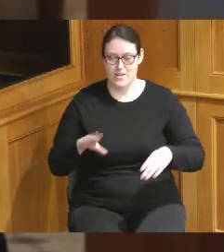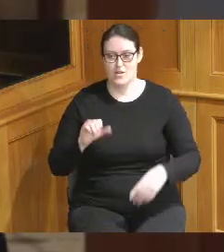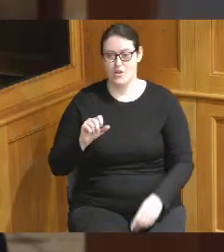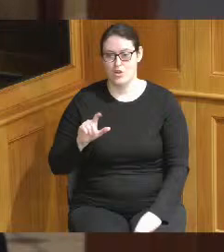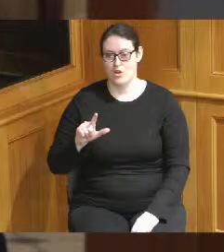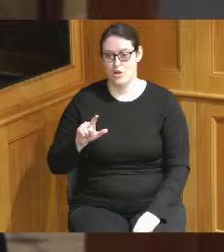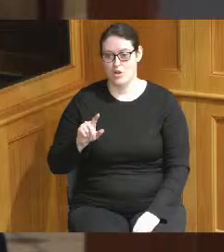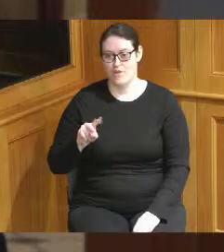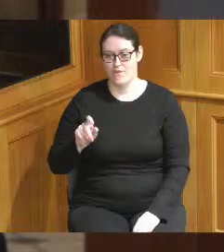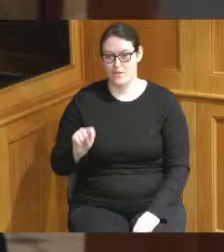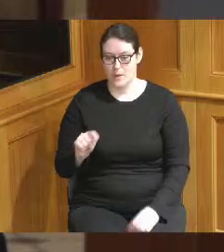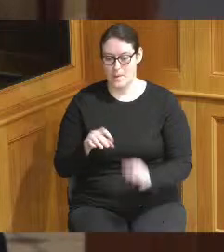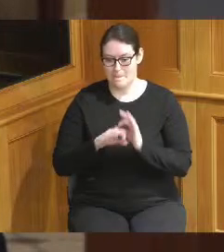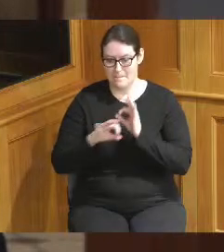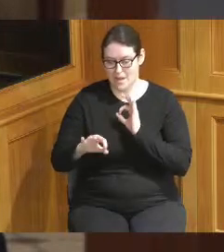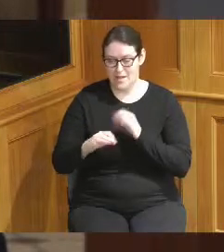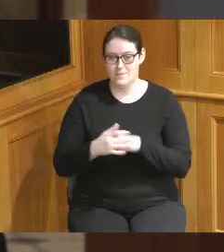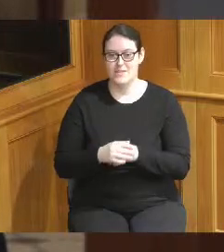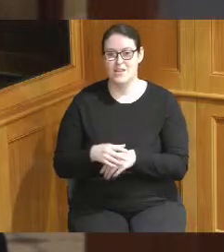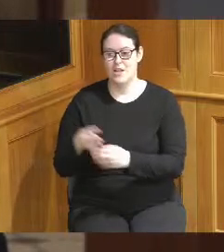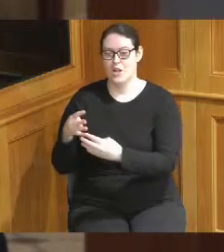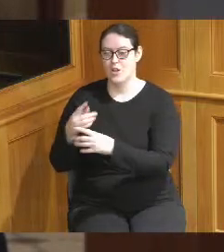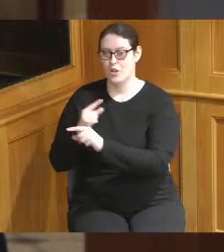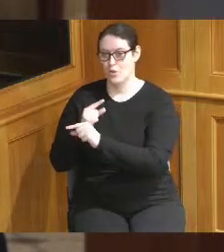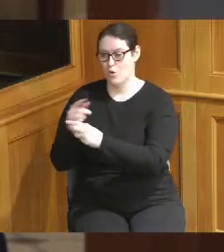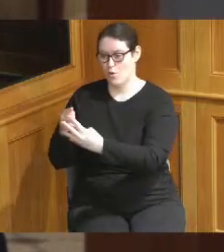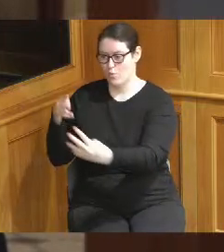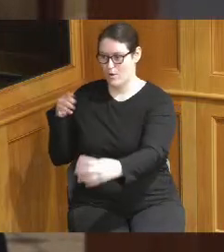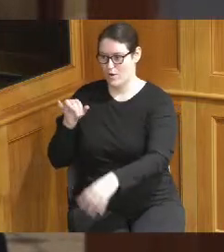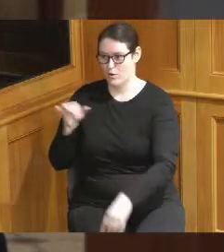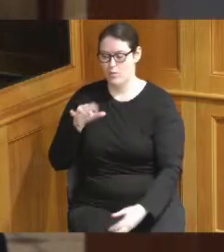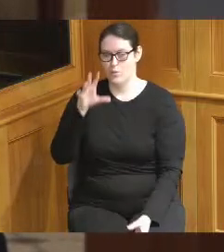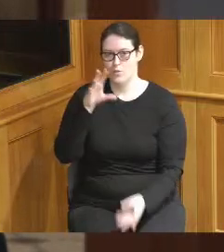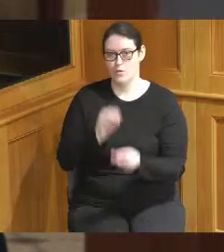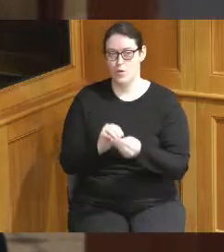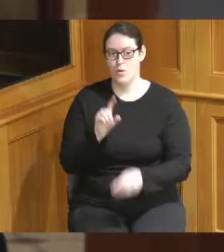so many good people and people that use those services so I was delighted to participate in